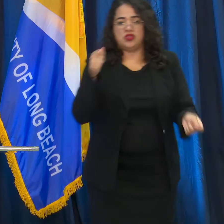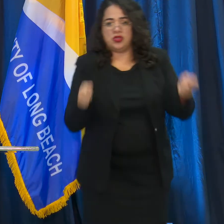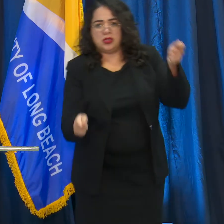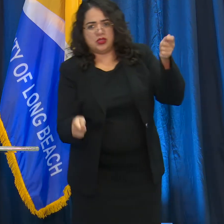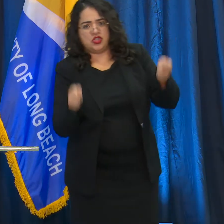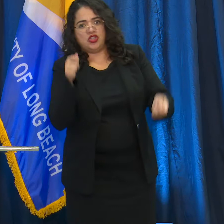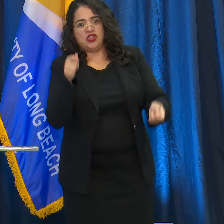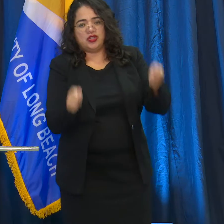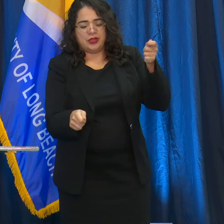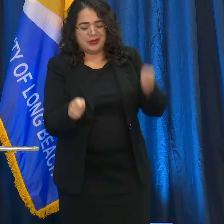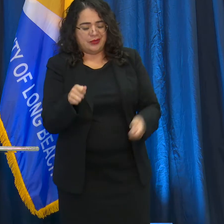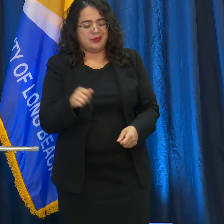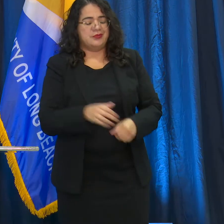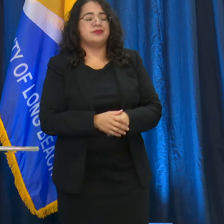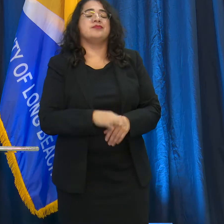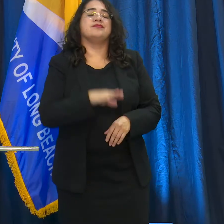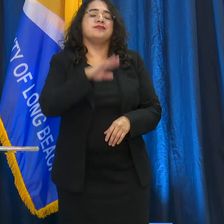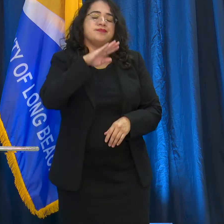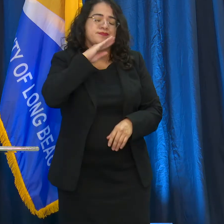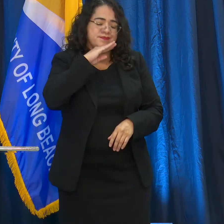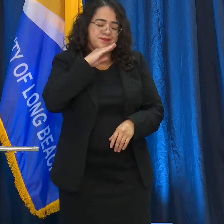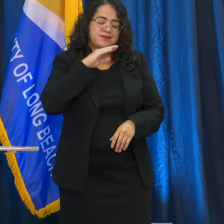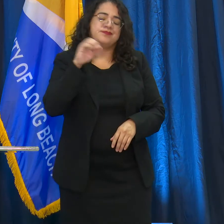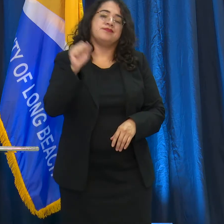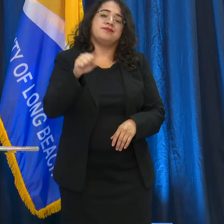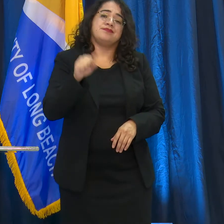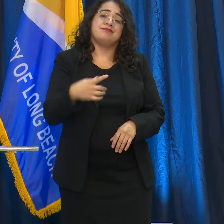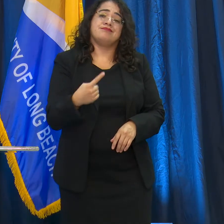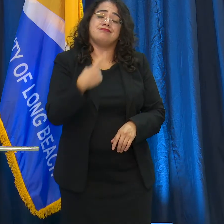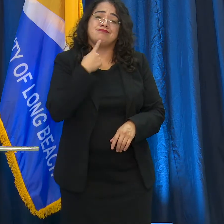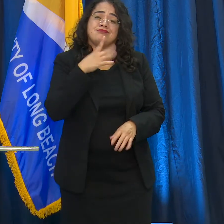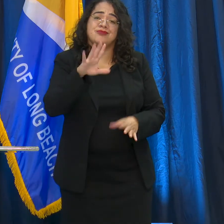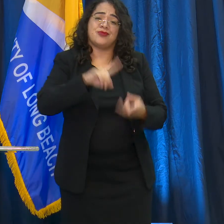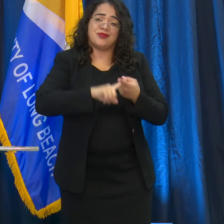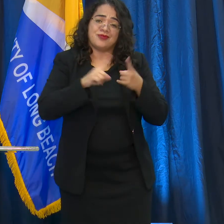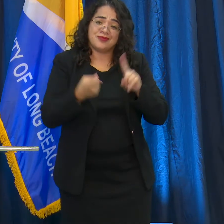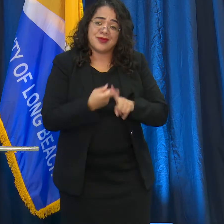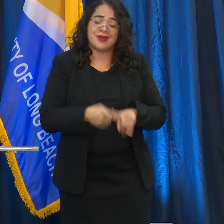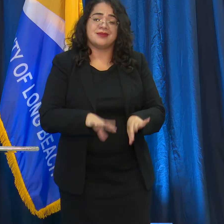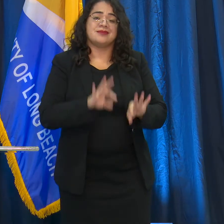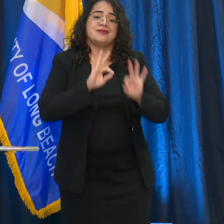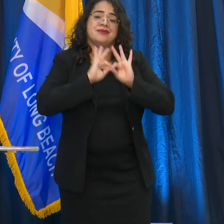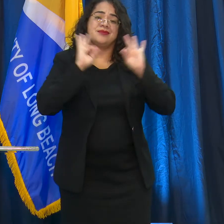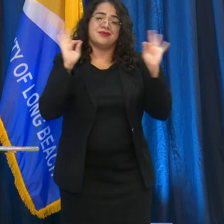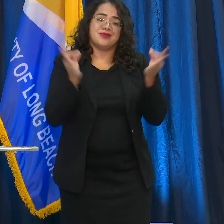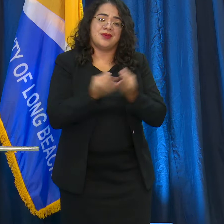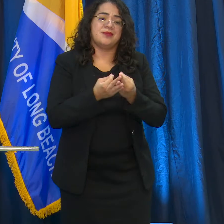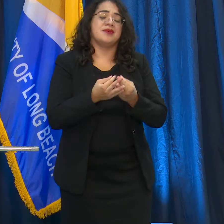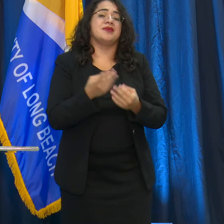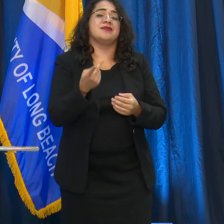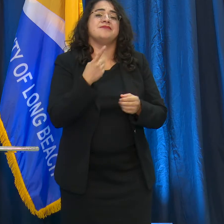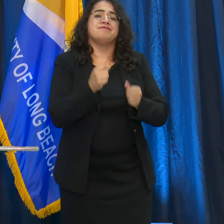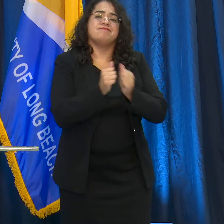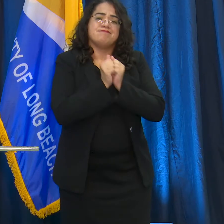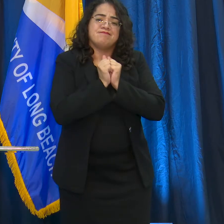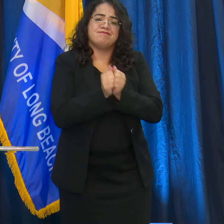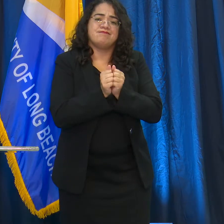can do, and it's incredibly frustrating. We know you miss your family and friends. We are truly in this together, and we have the power to change the course again and